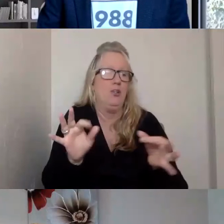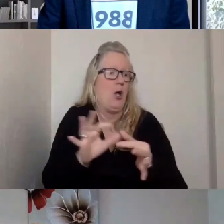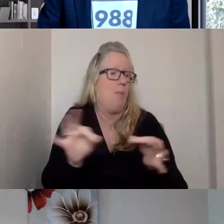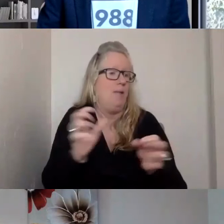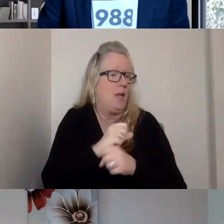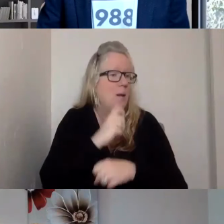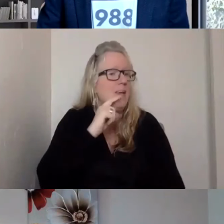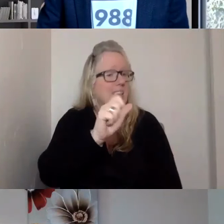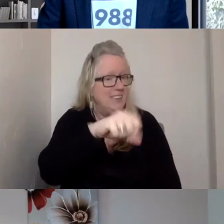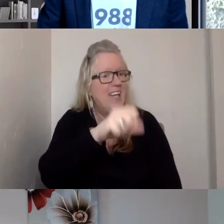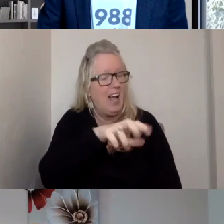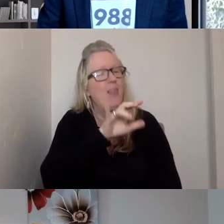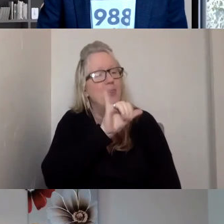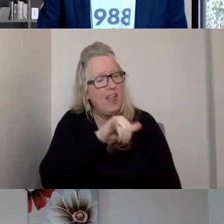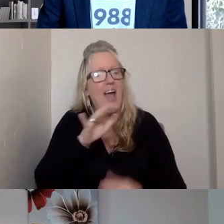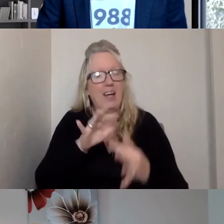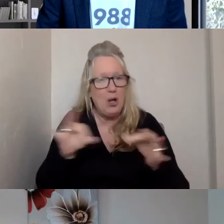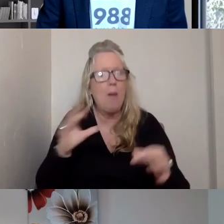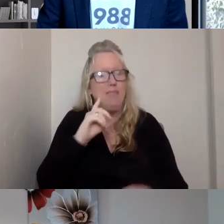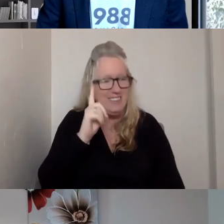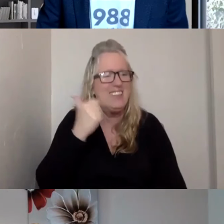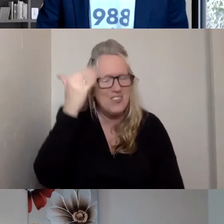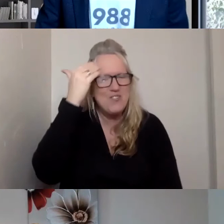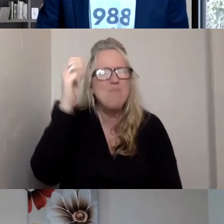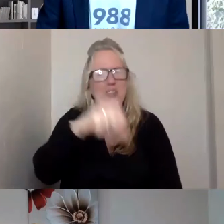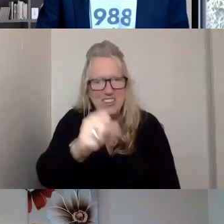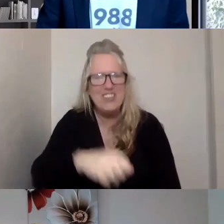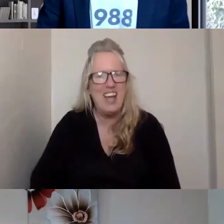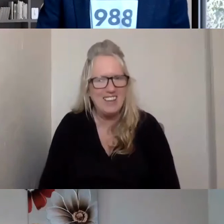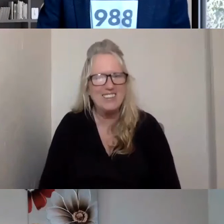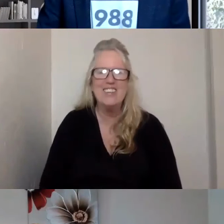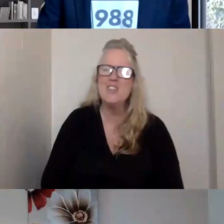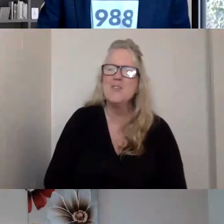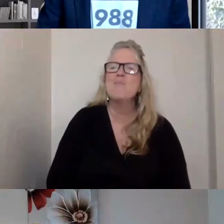IT DOES LOOK FAMILIAR. >>: SOMEONE WAS